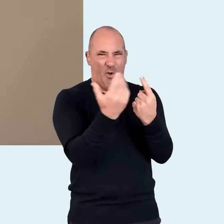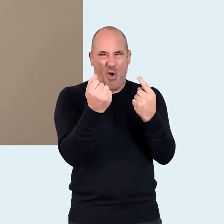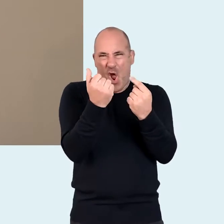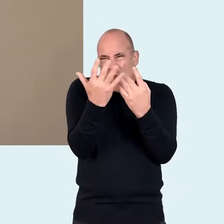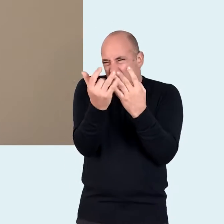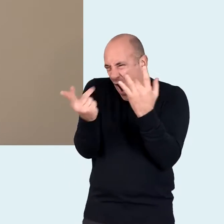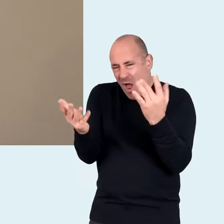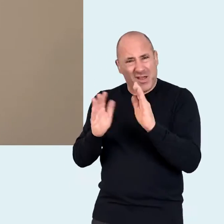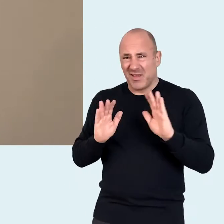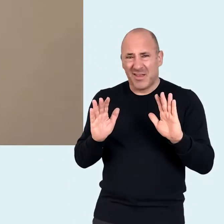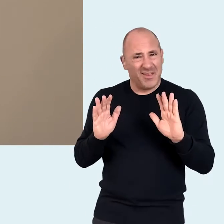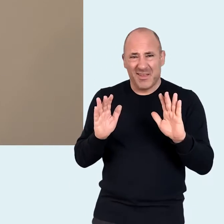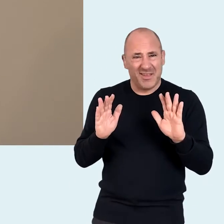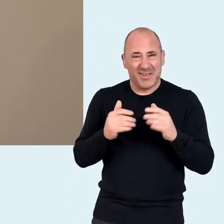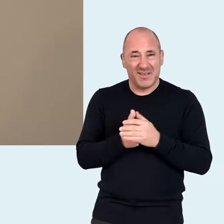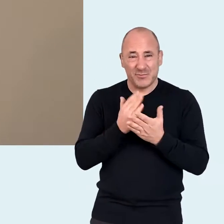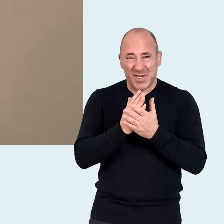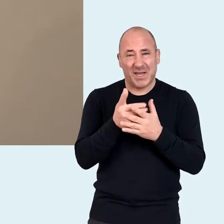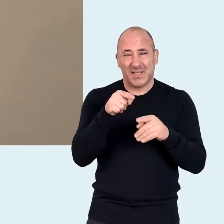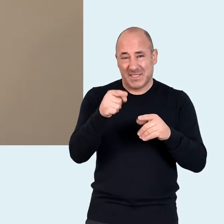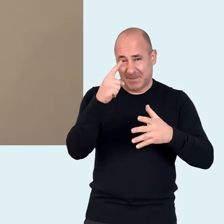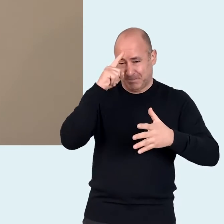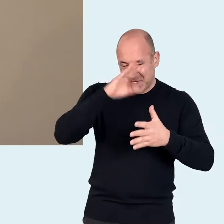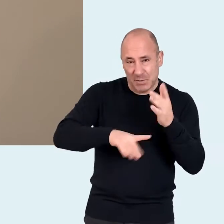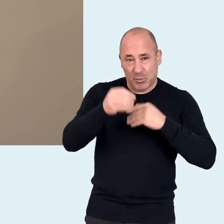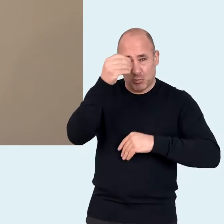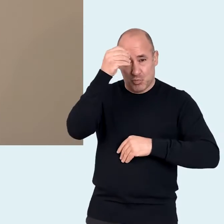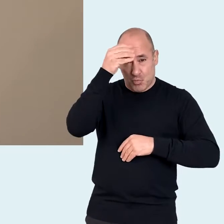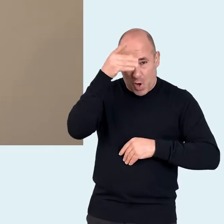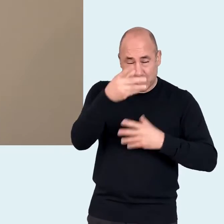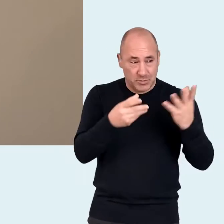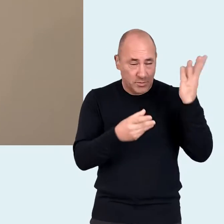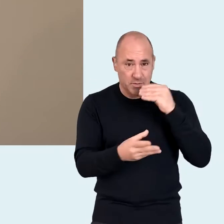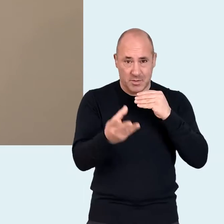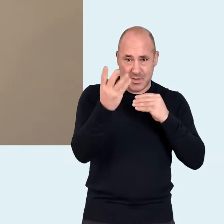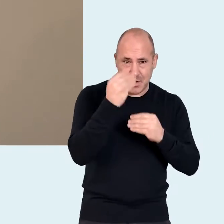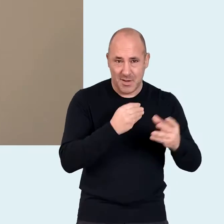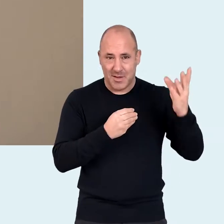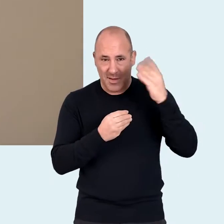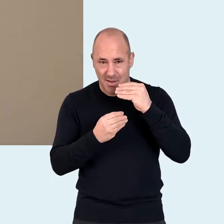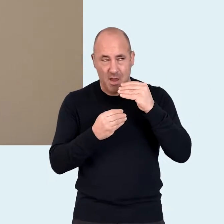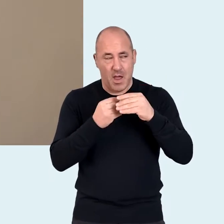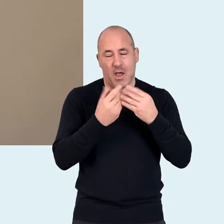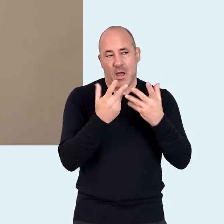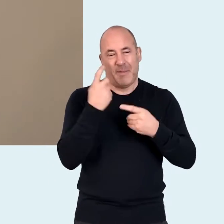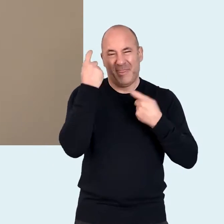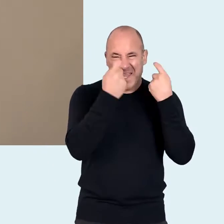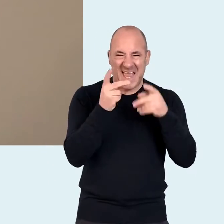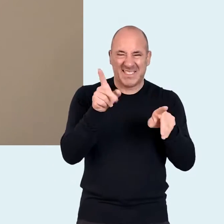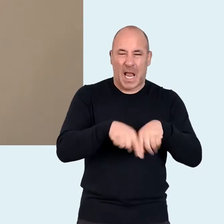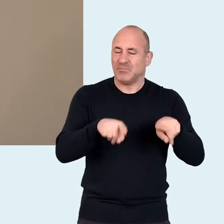of tricks. It's constantly using the experience and the knowledge that you gain and then rethinking